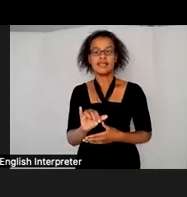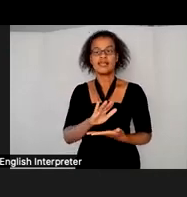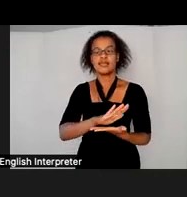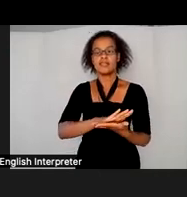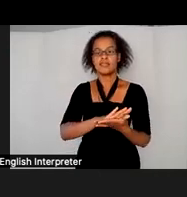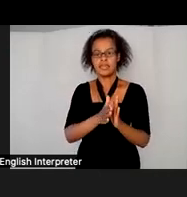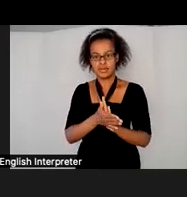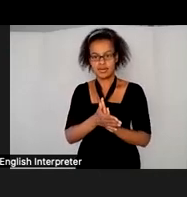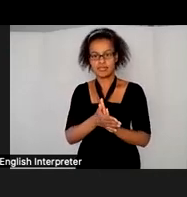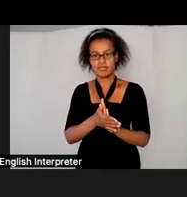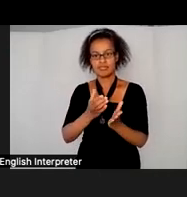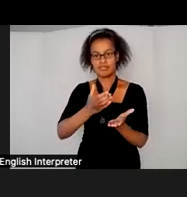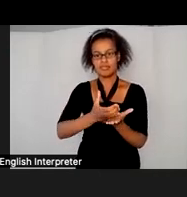the honey has been harvested.